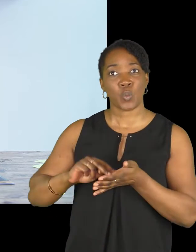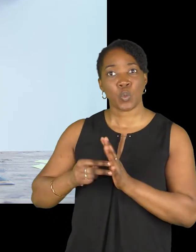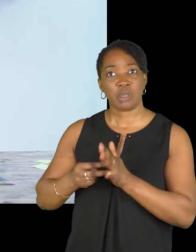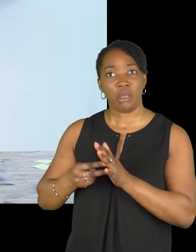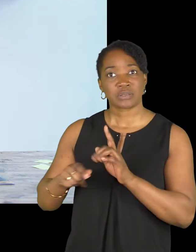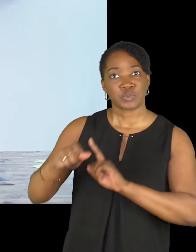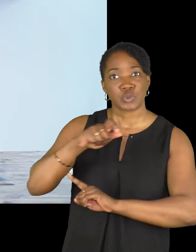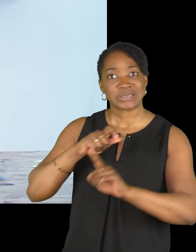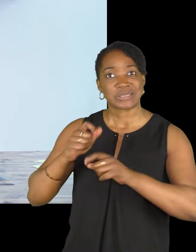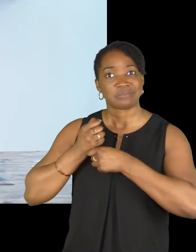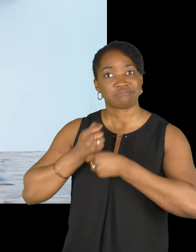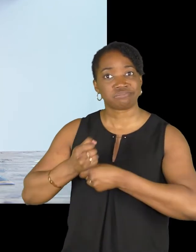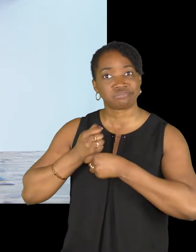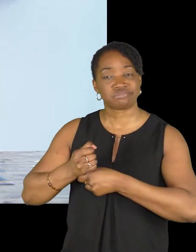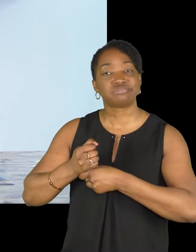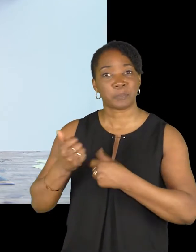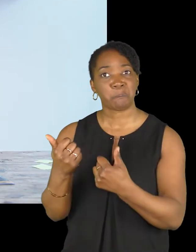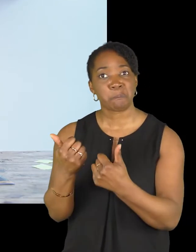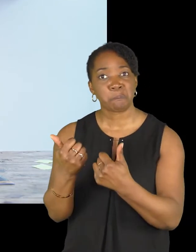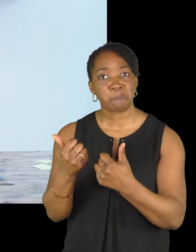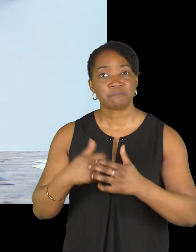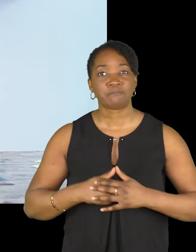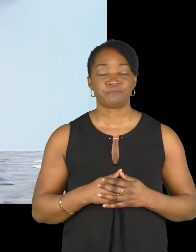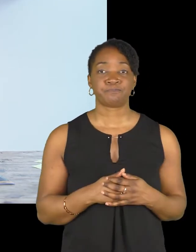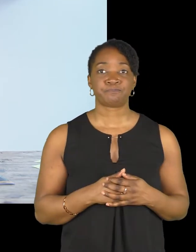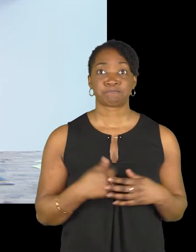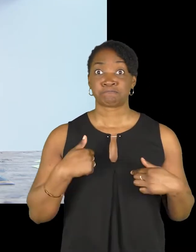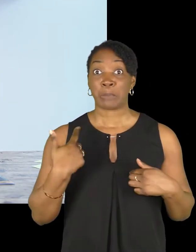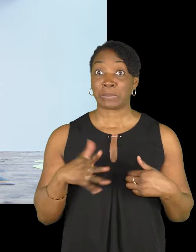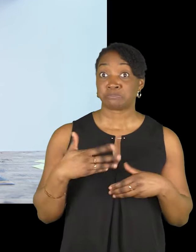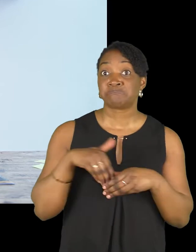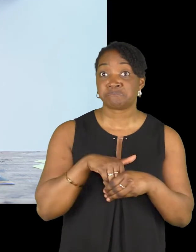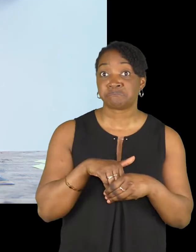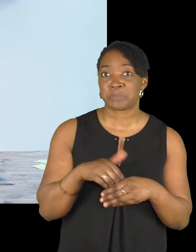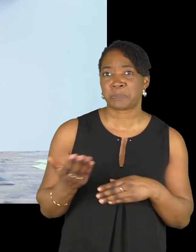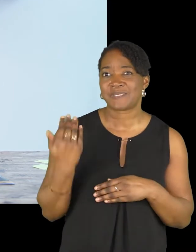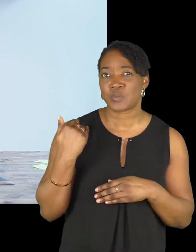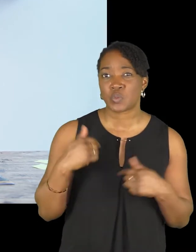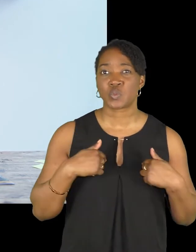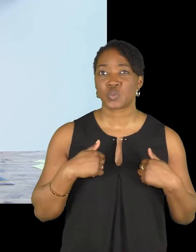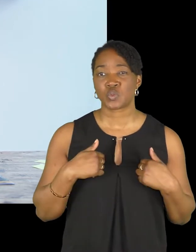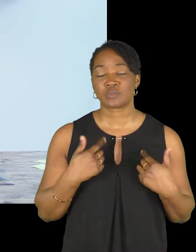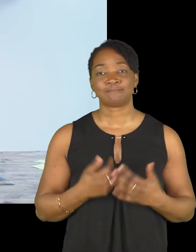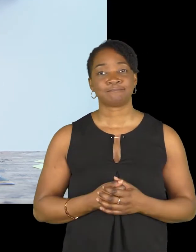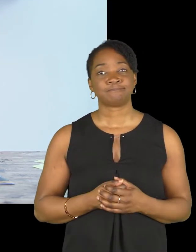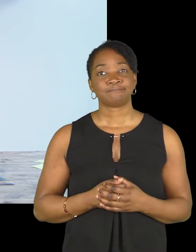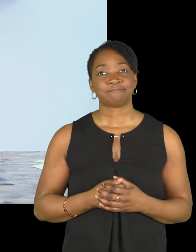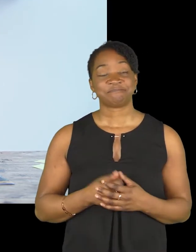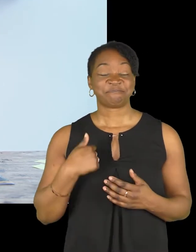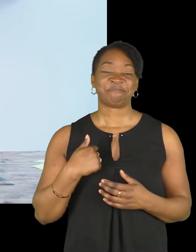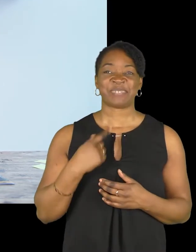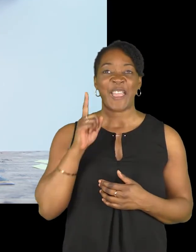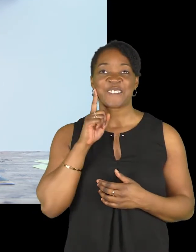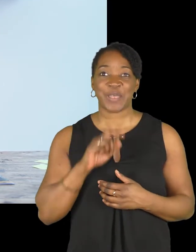community-led movements and I'd always been a part of them, as a feminist, as a queer person,